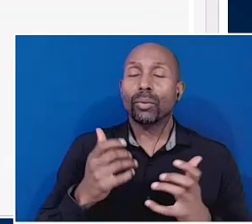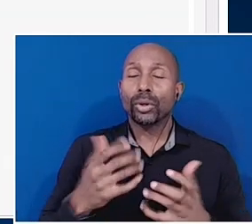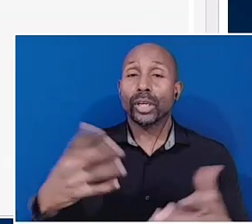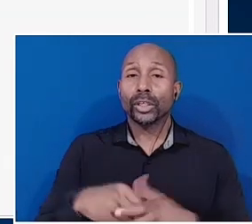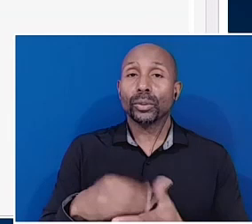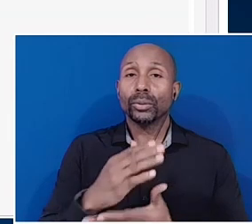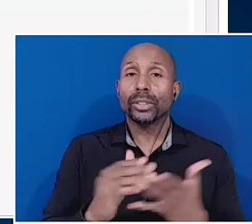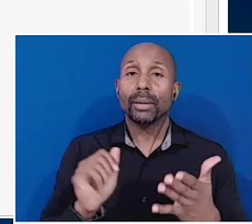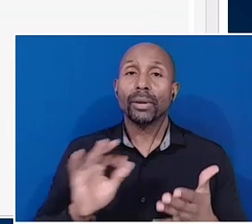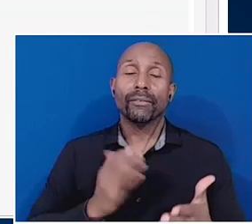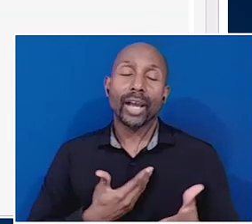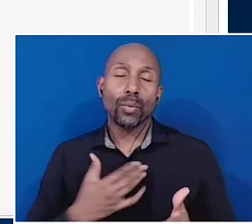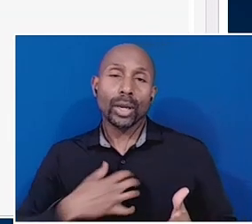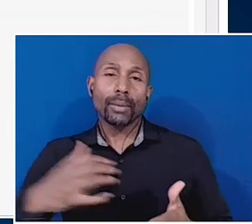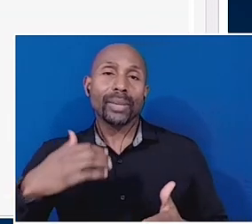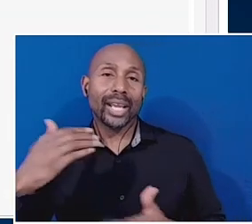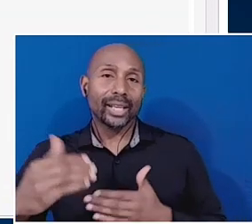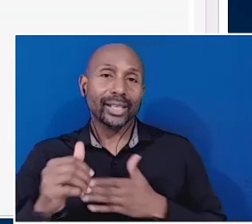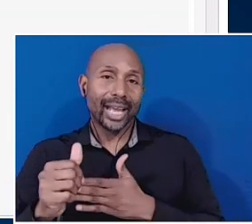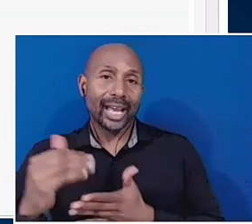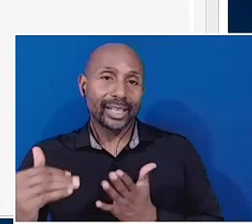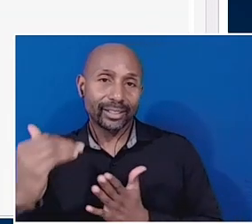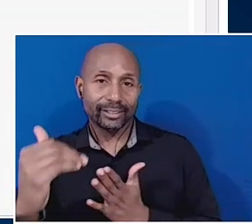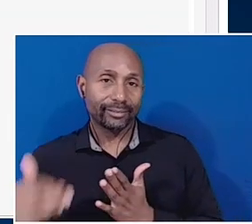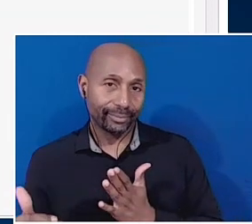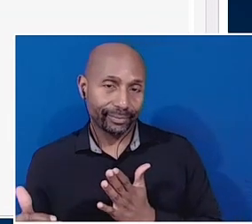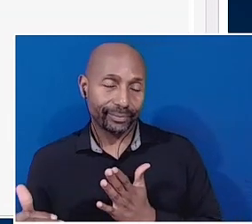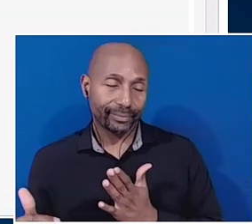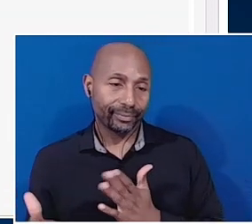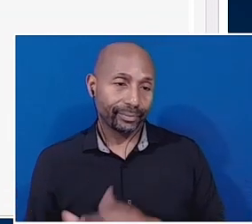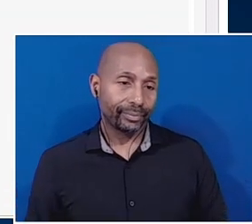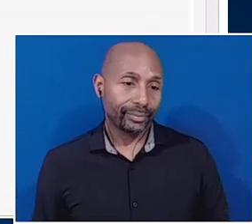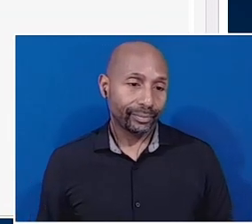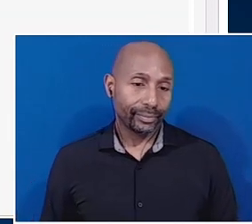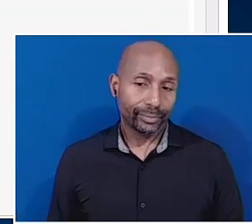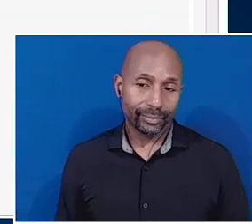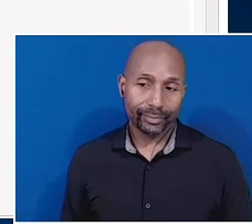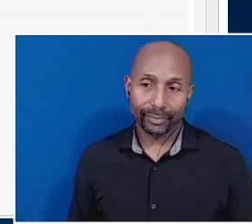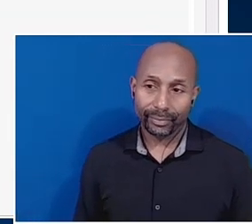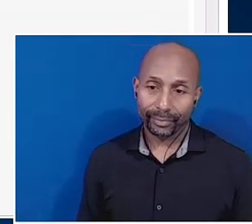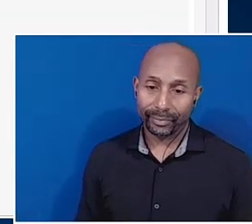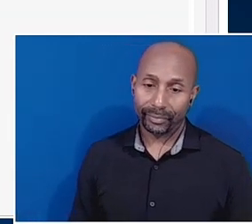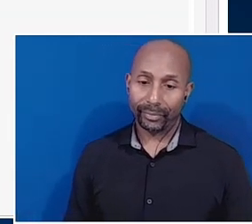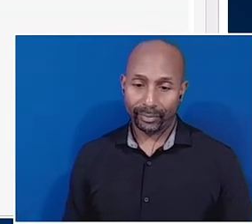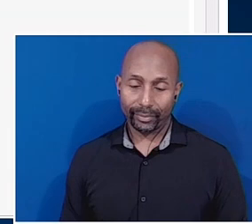guidance. And I think that wraps up- there